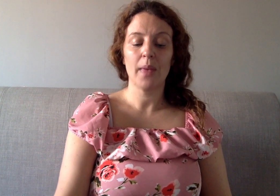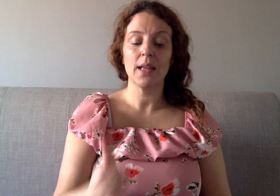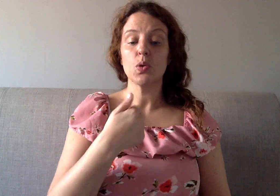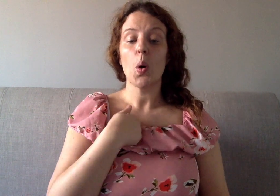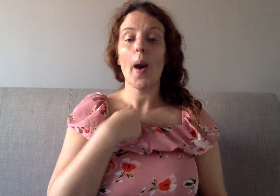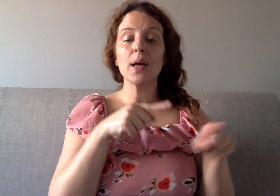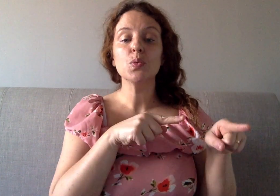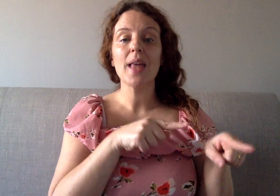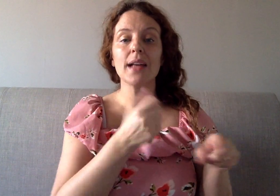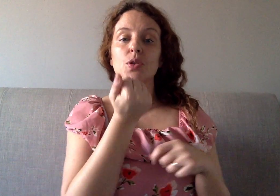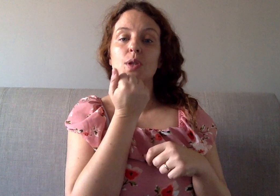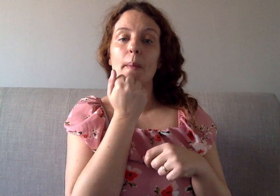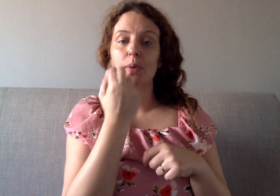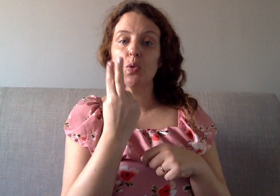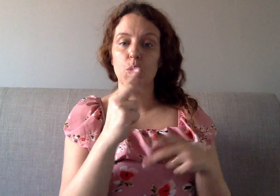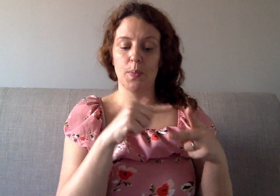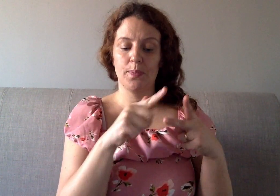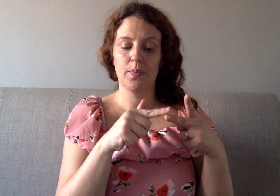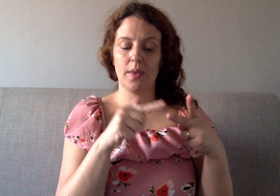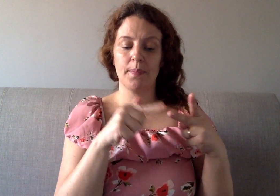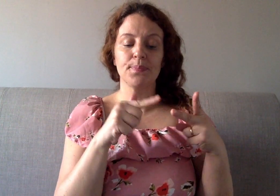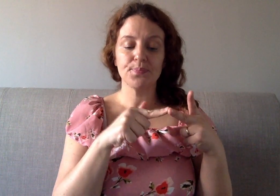Accusation number 2